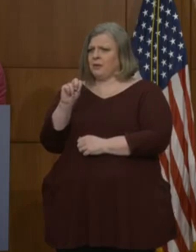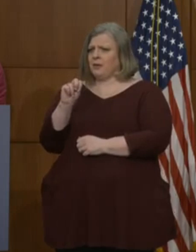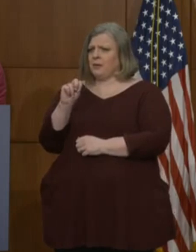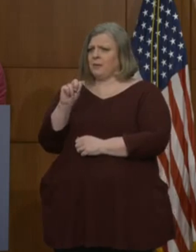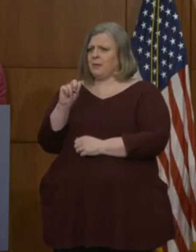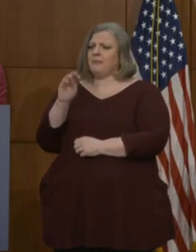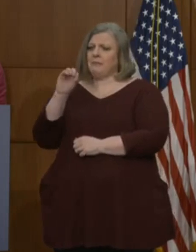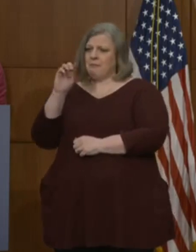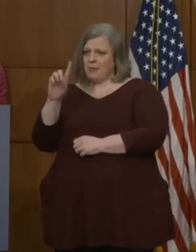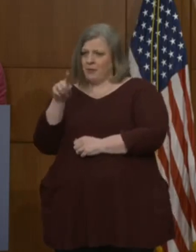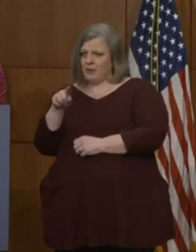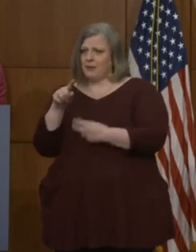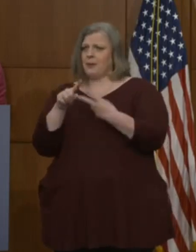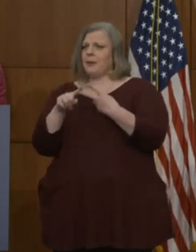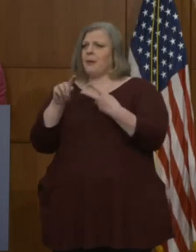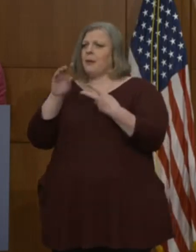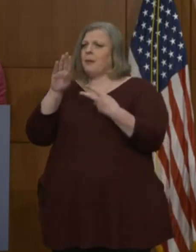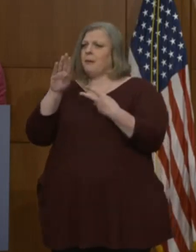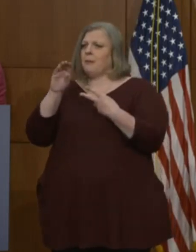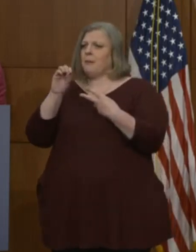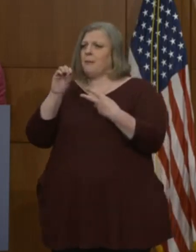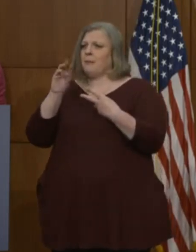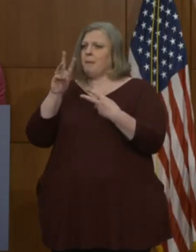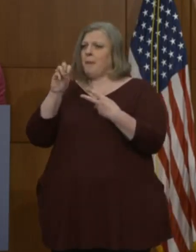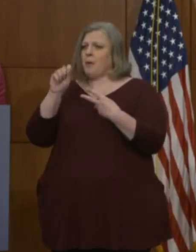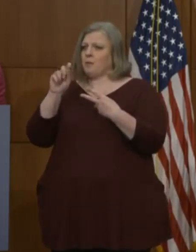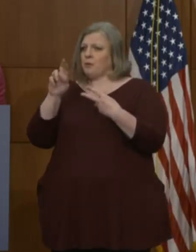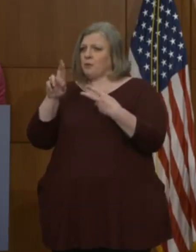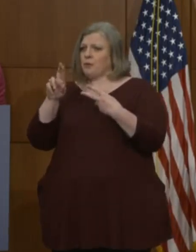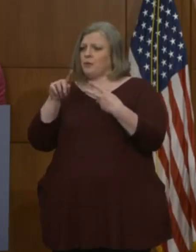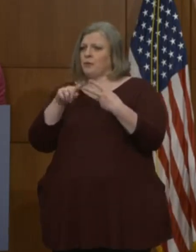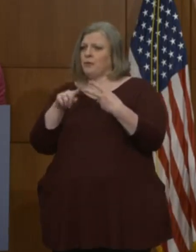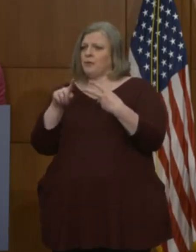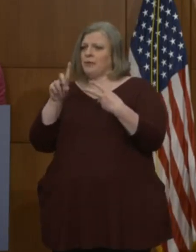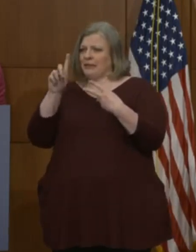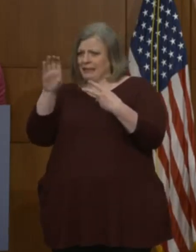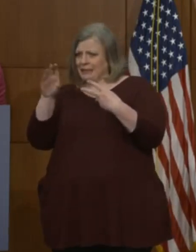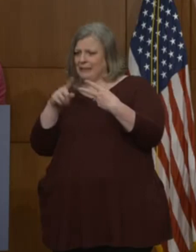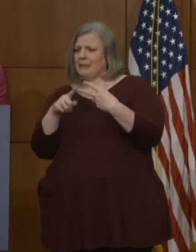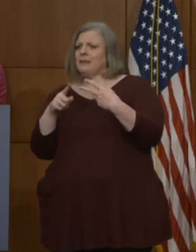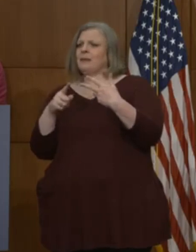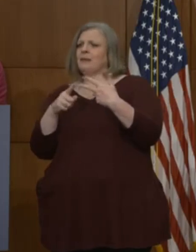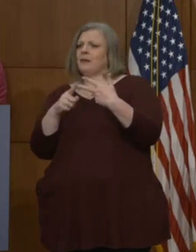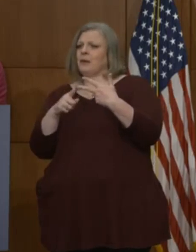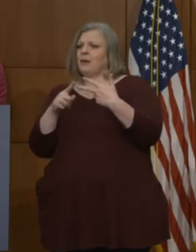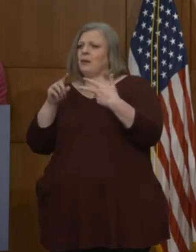NEIGHBORS GOVERNOR HOGAN IN MARYLAND- OUR BATTLES IN DC MARYLAND- OUR BATTLES IN DC AND- THE- ROKU. NORTH CAROLINA